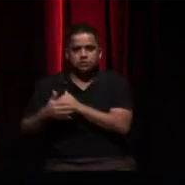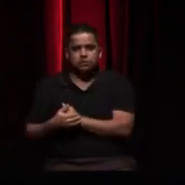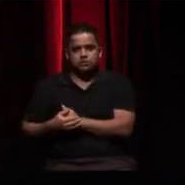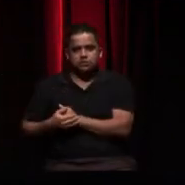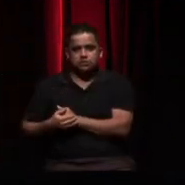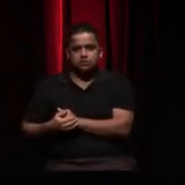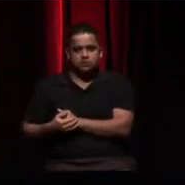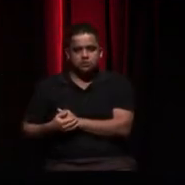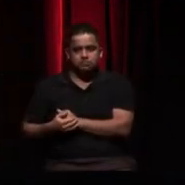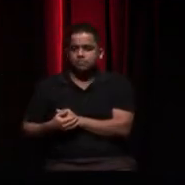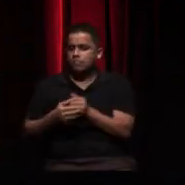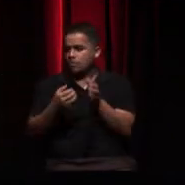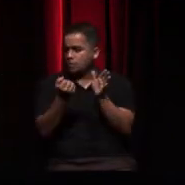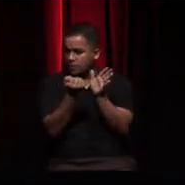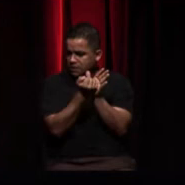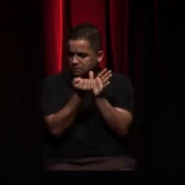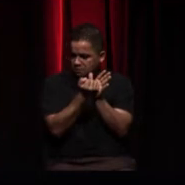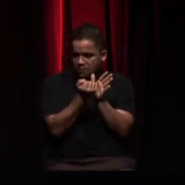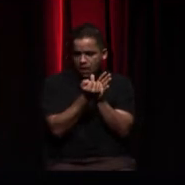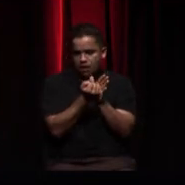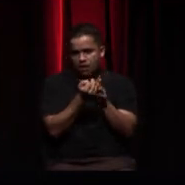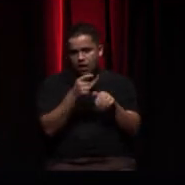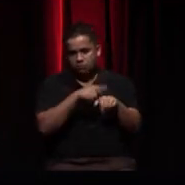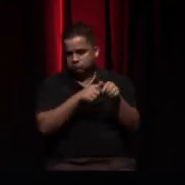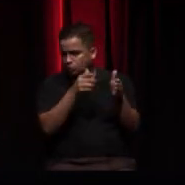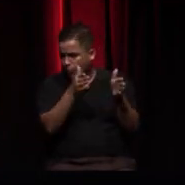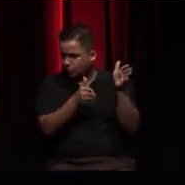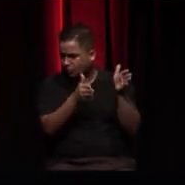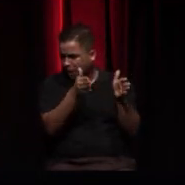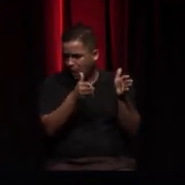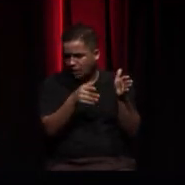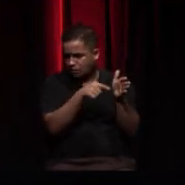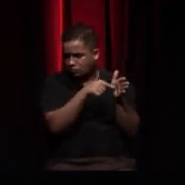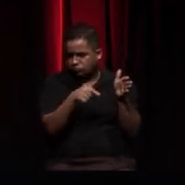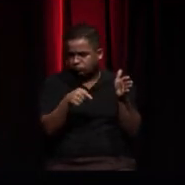At a certain point, brands decided,